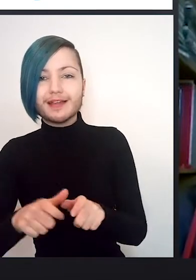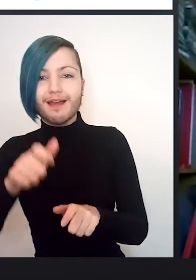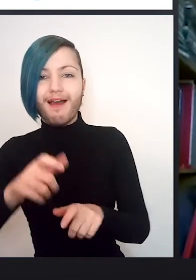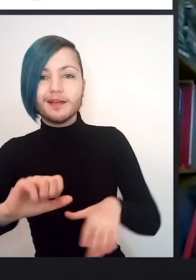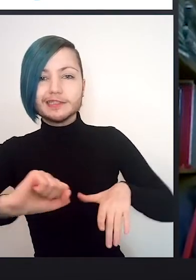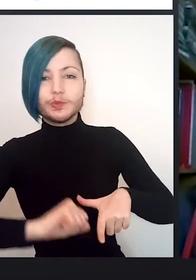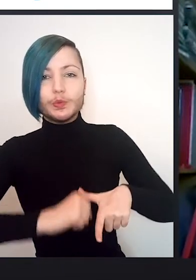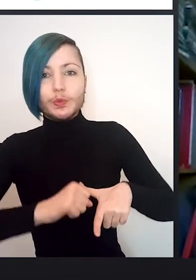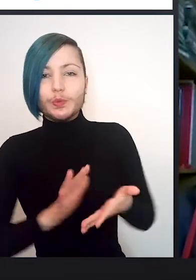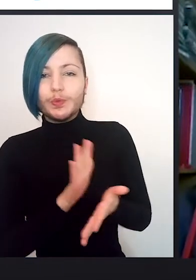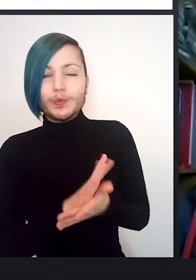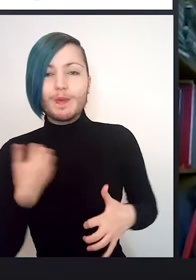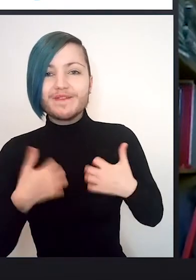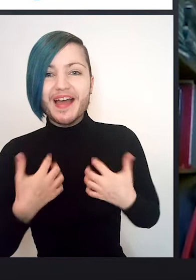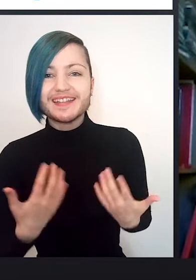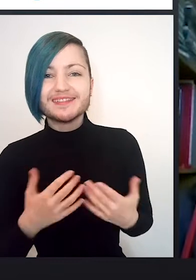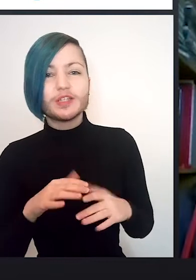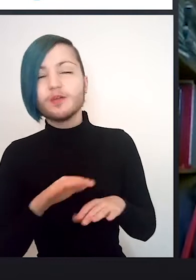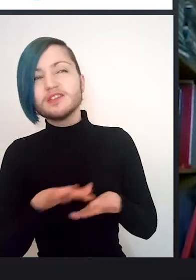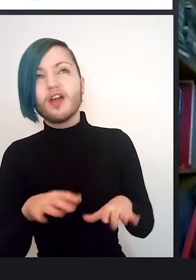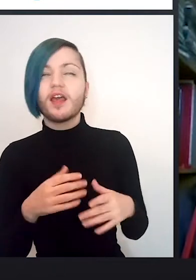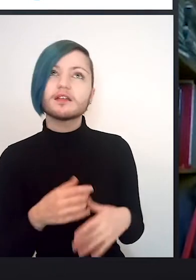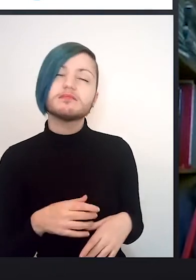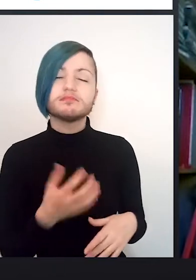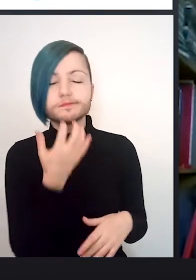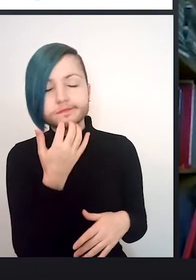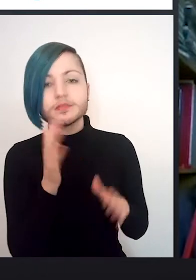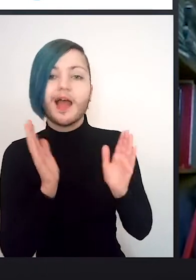actually pleasurable and fun rather than this thing that you've got to sort of go and do,